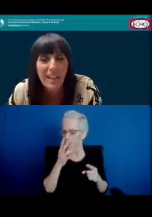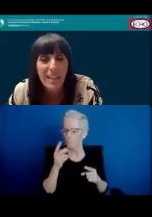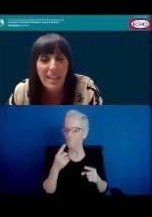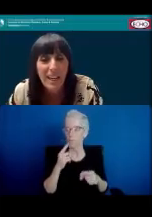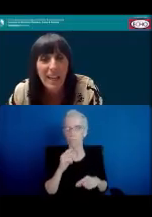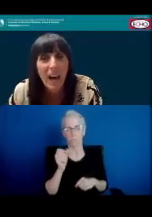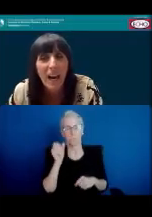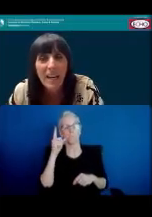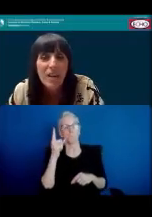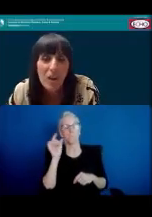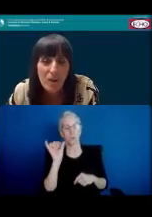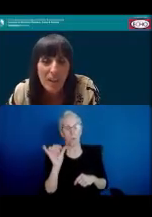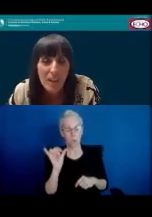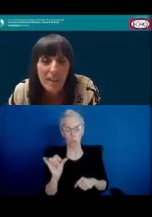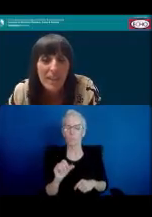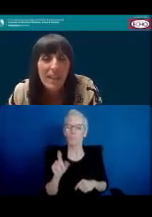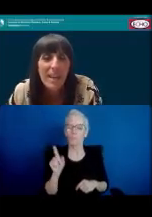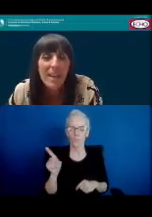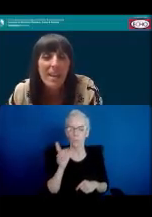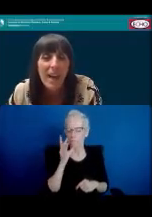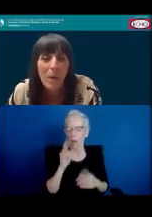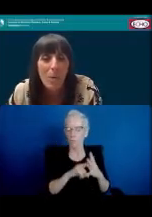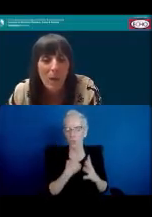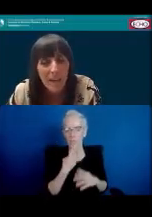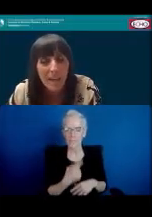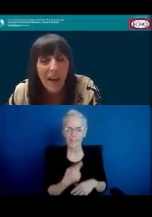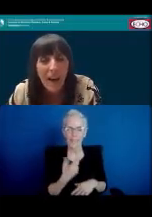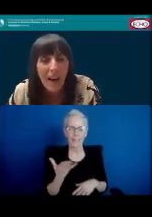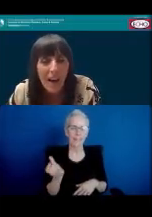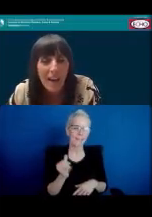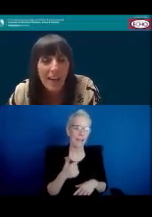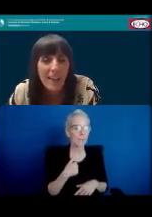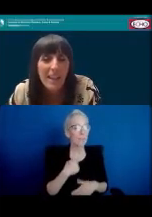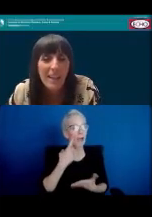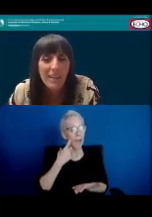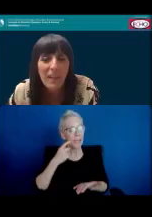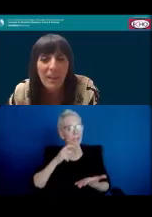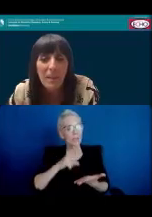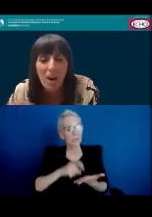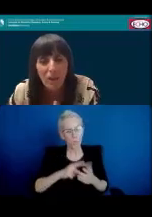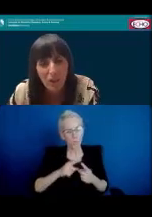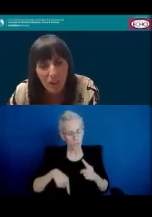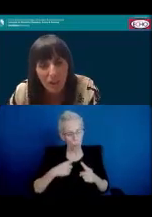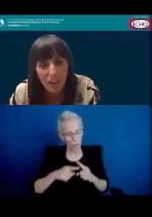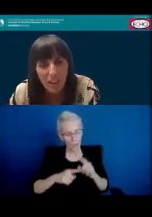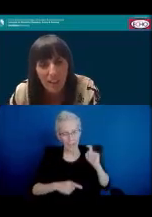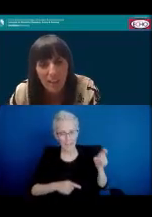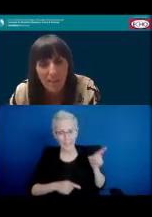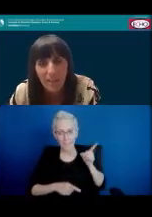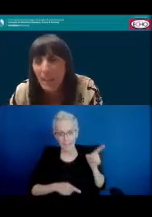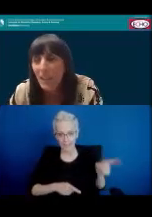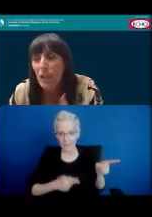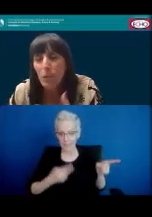things like, I noticed that when I give him an alternative to